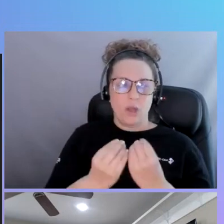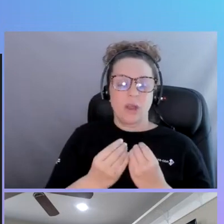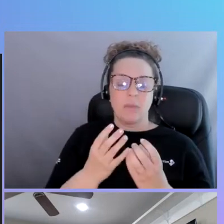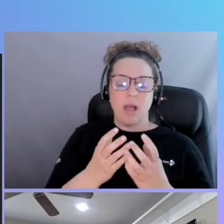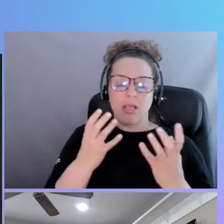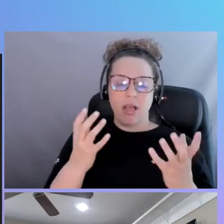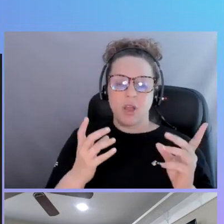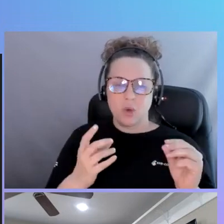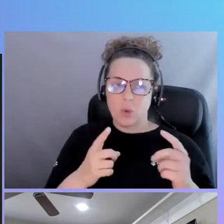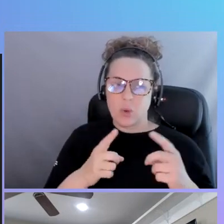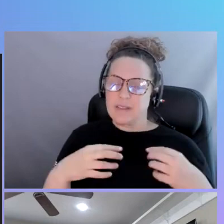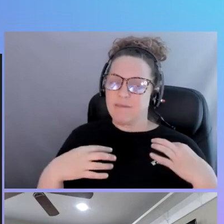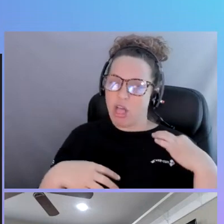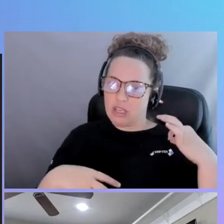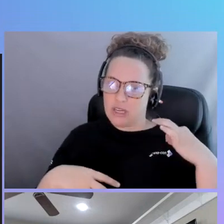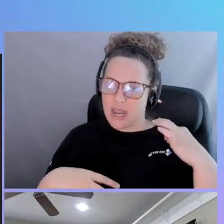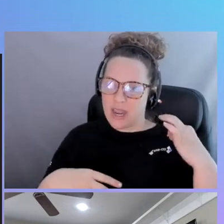of them do. It's voluntary. It lets you self ID for many